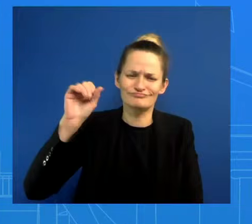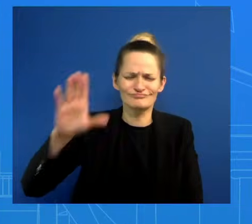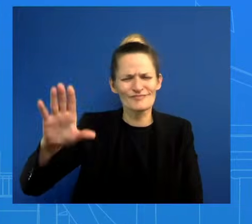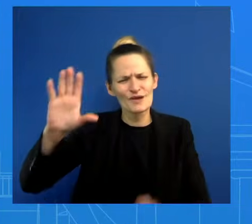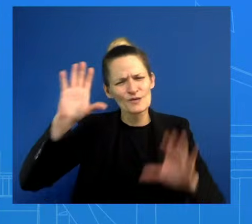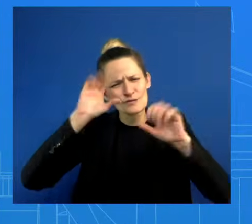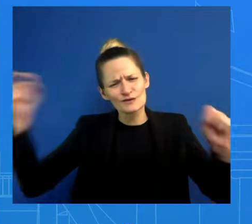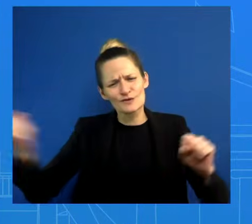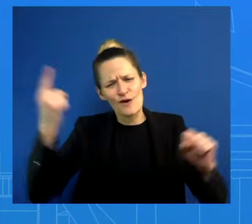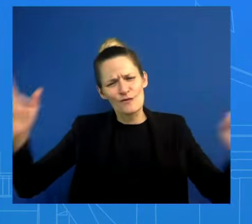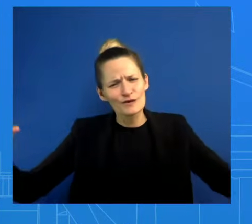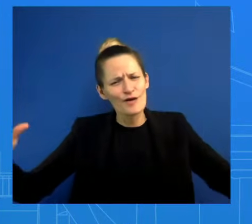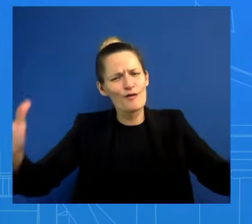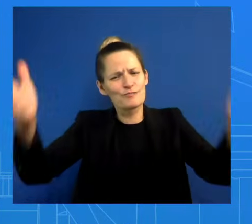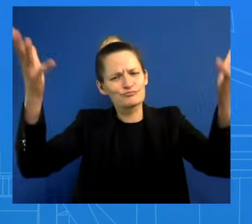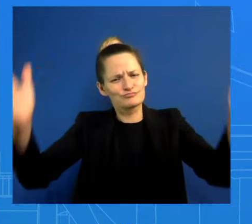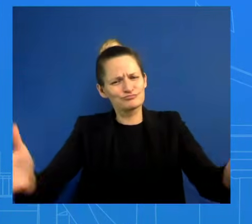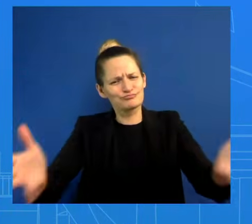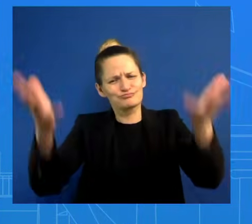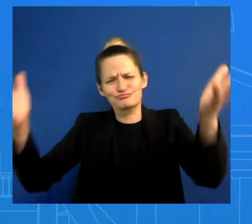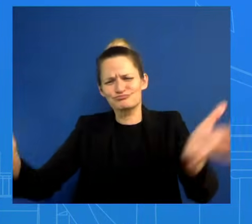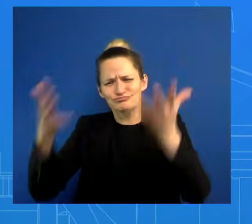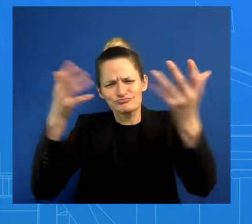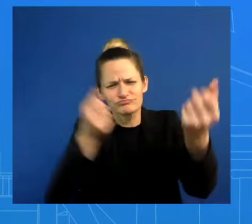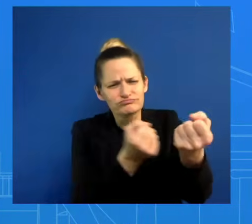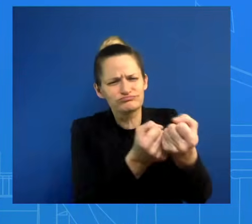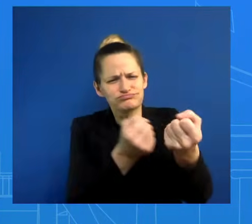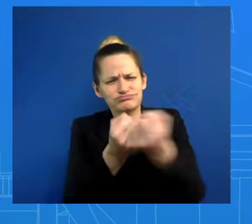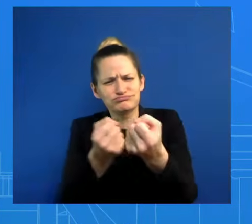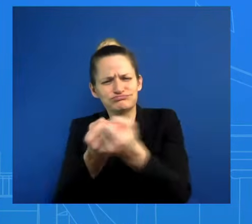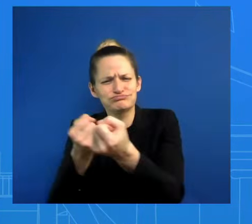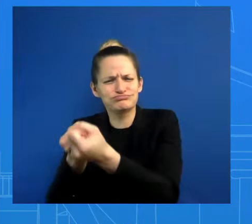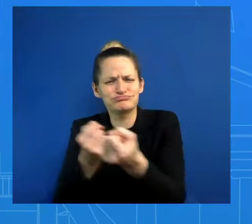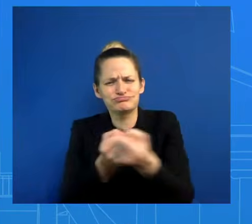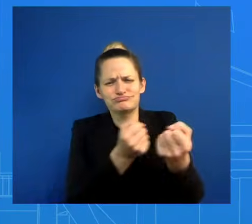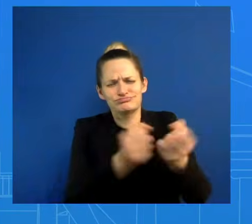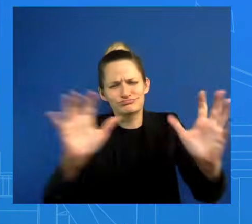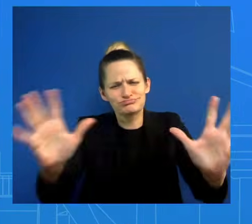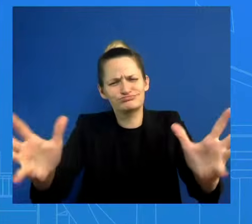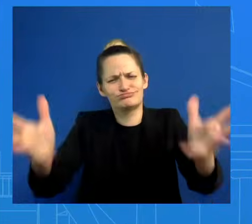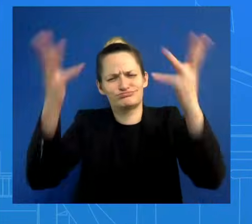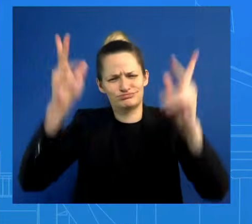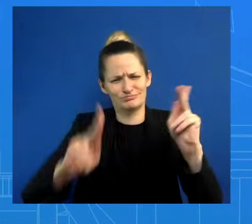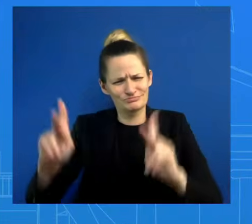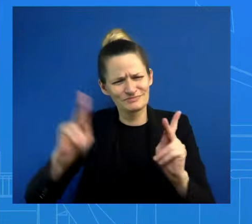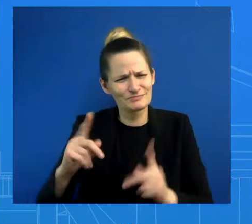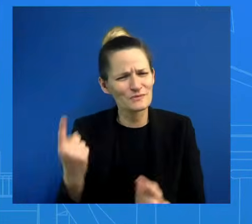who are -- who are, you know, who represent that state. The Press: And on another topic: This is the point in the administration -- I think, to Justin's point --